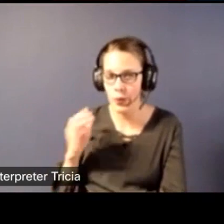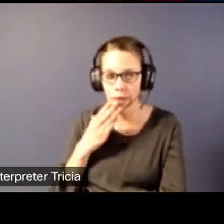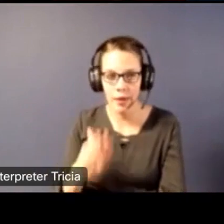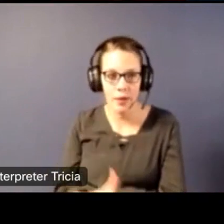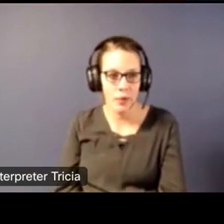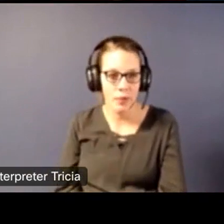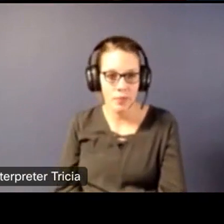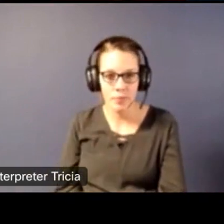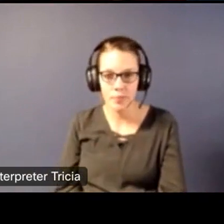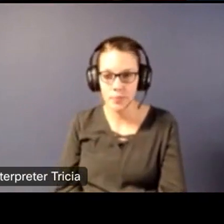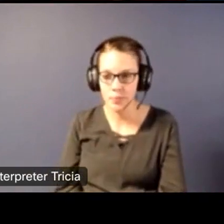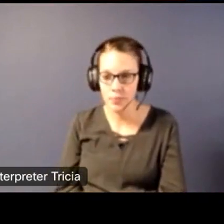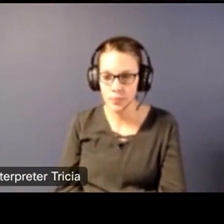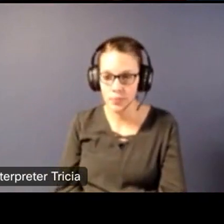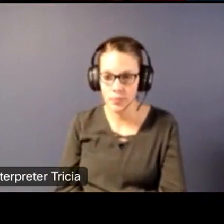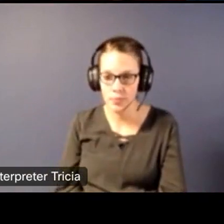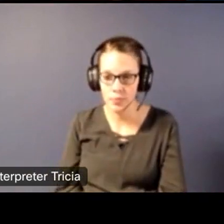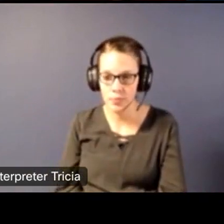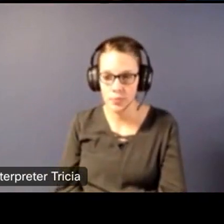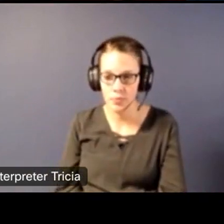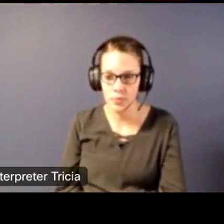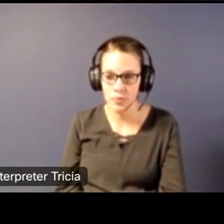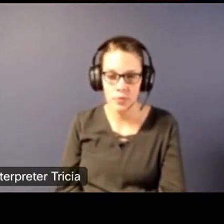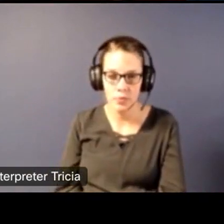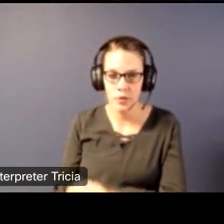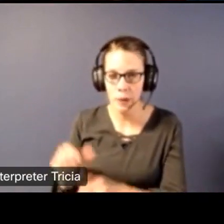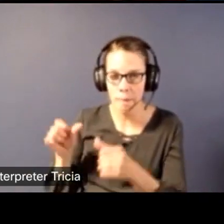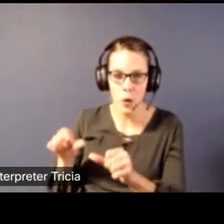Yeah, we can do the poll so you can just post your answer in the chat.